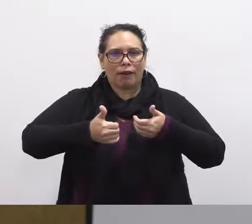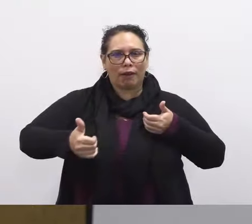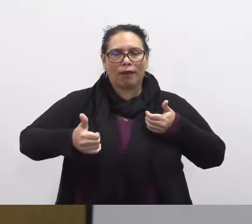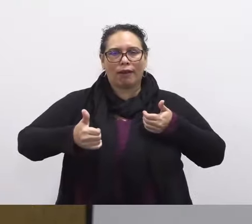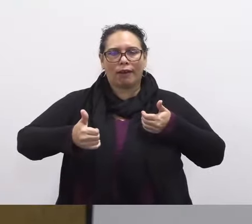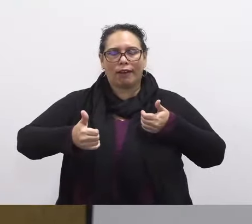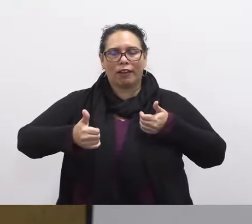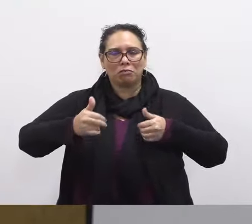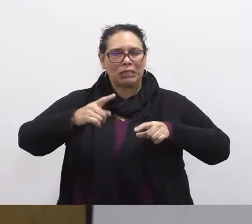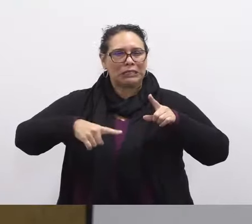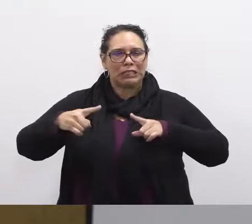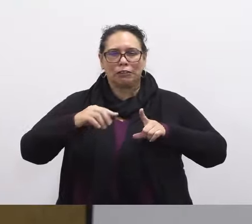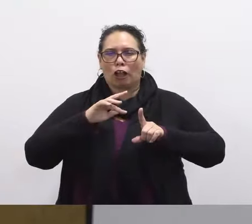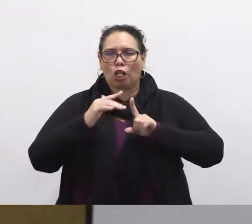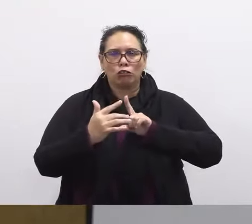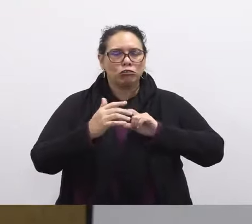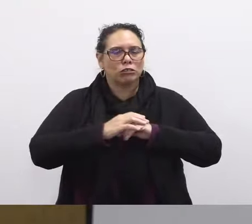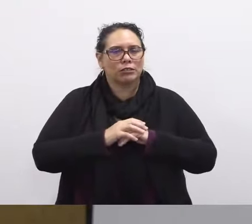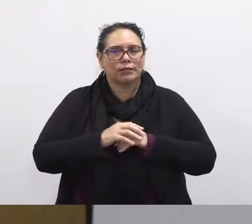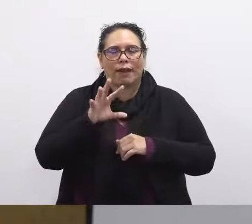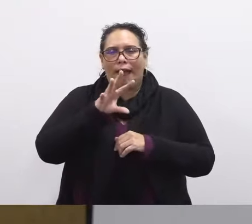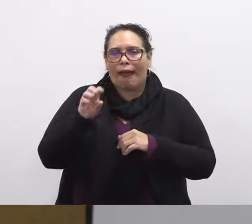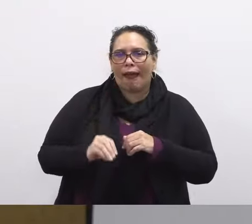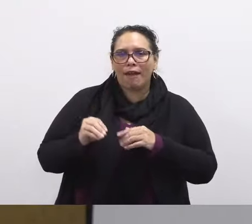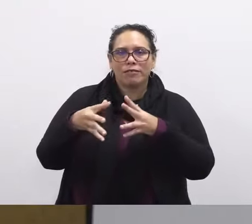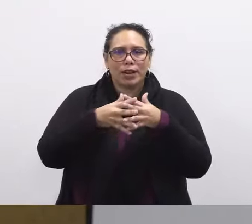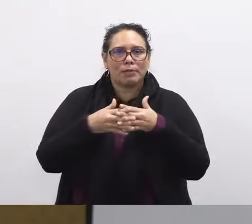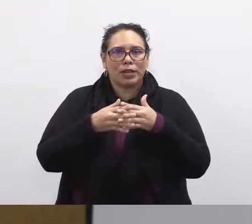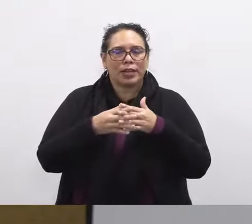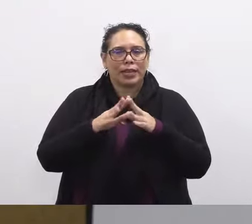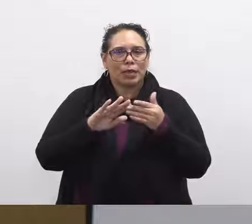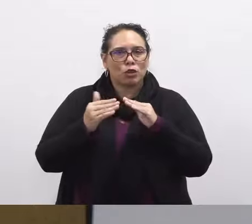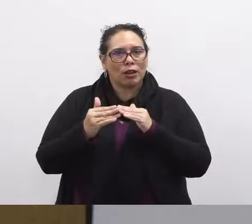and I think that the African American community needs to clearly be acknowledged